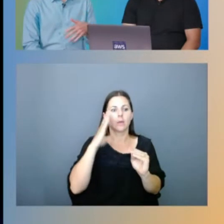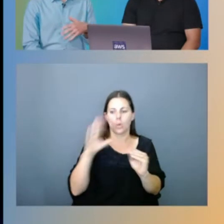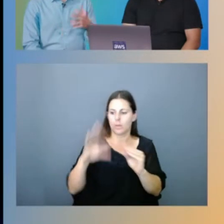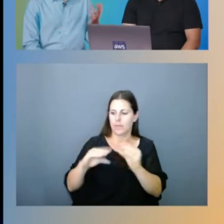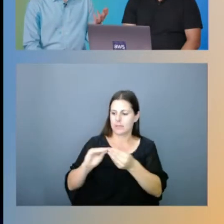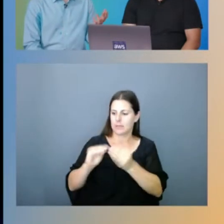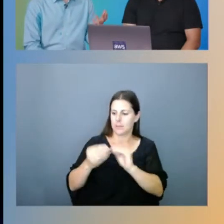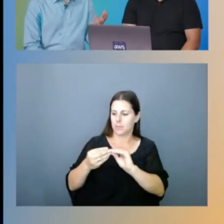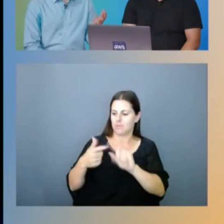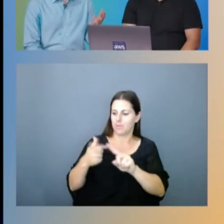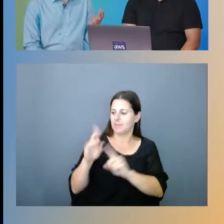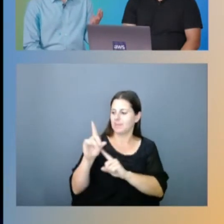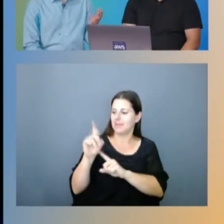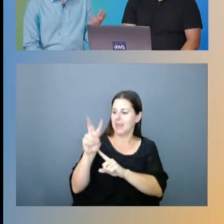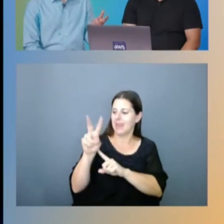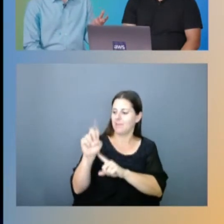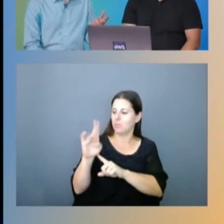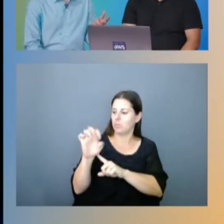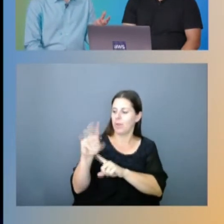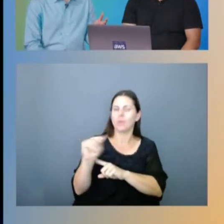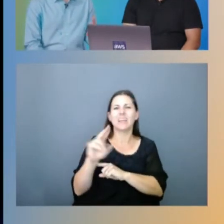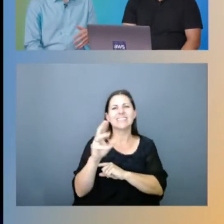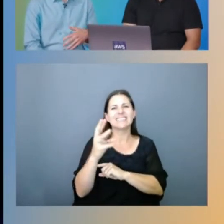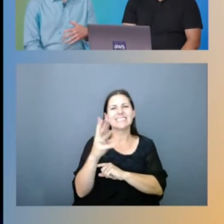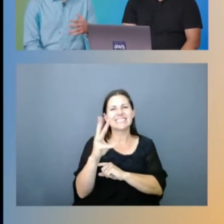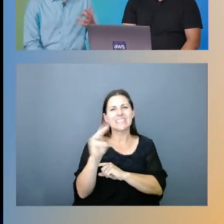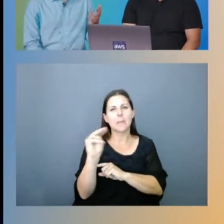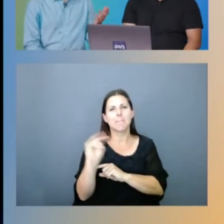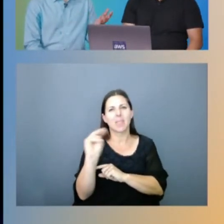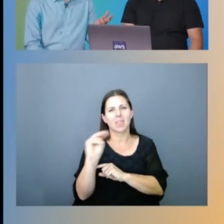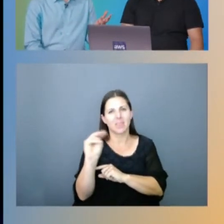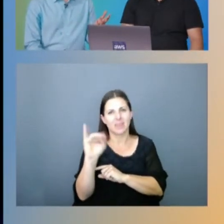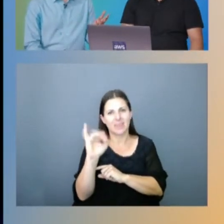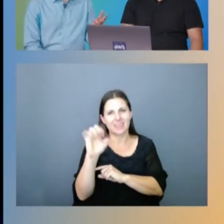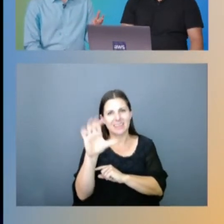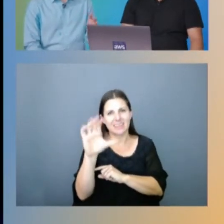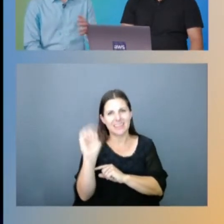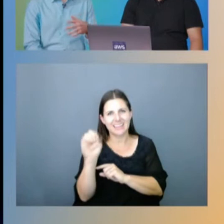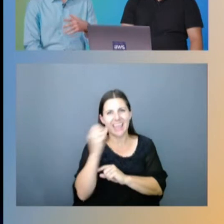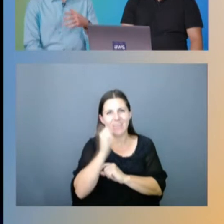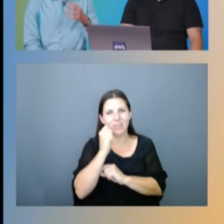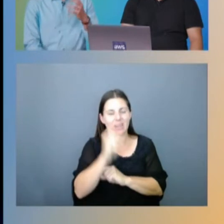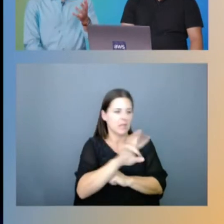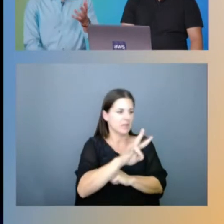60 million instances are launched every day in 720 per seconds, I think.